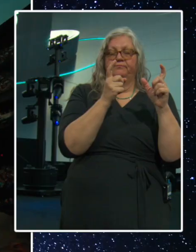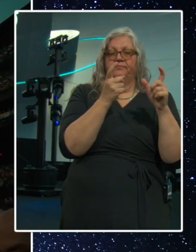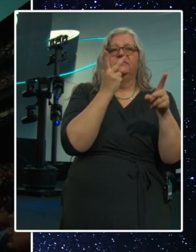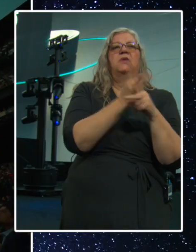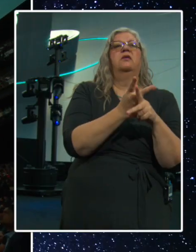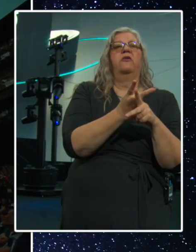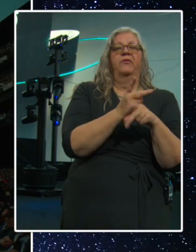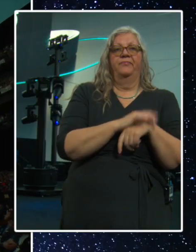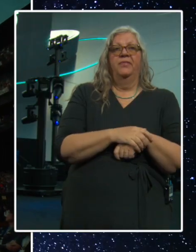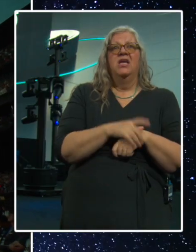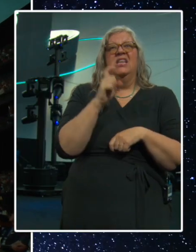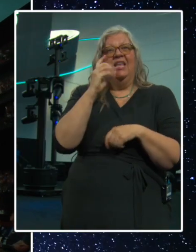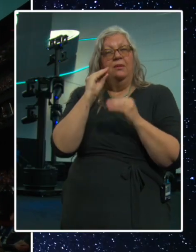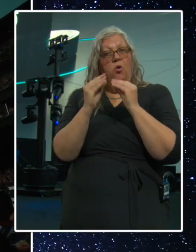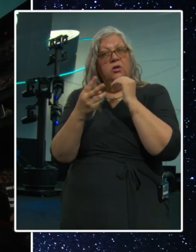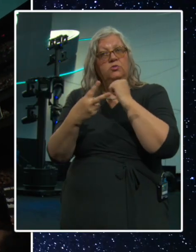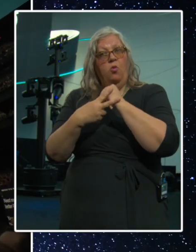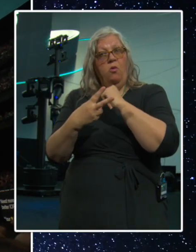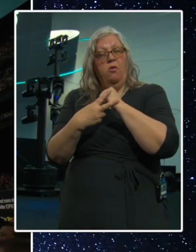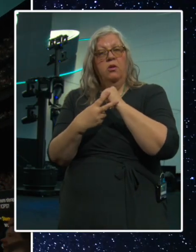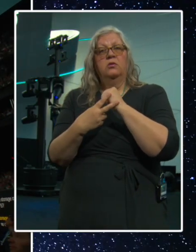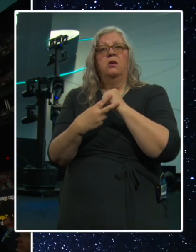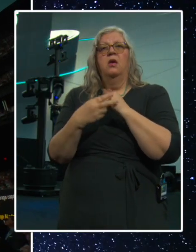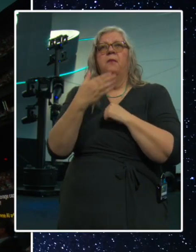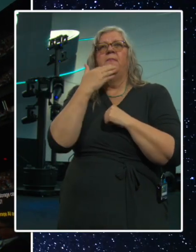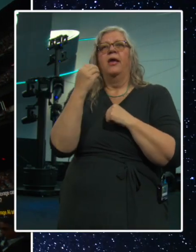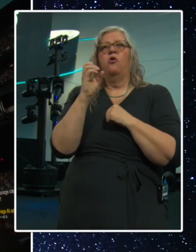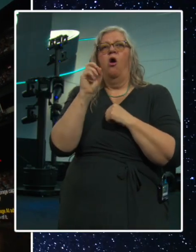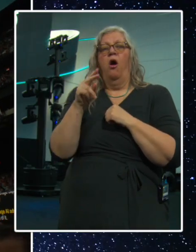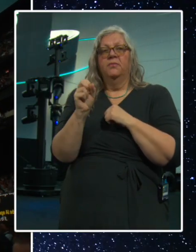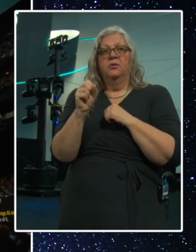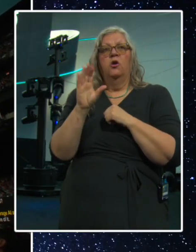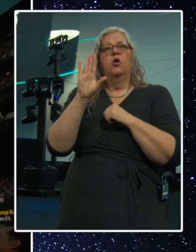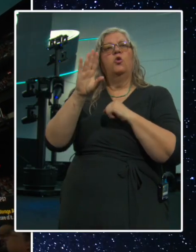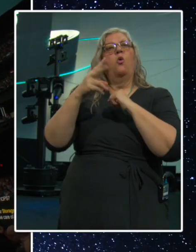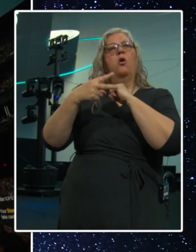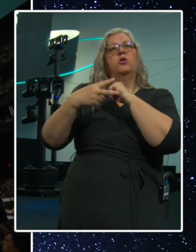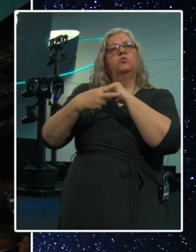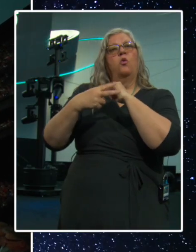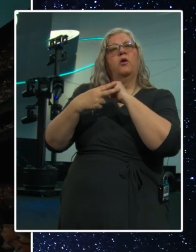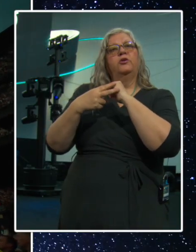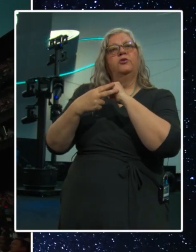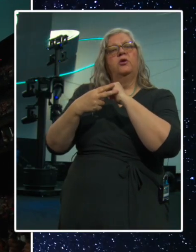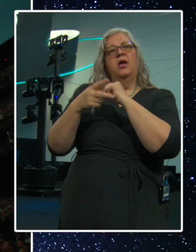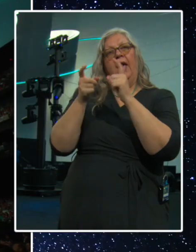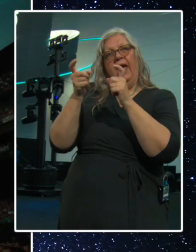You need more storage capacity or better IOPS. Your storage AI admin will take care of it.